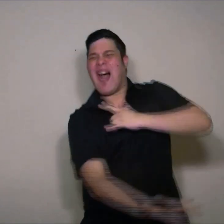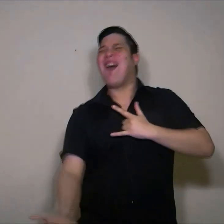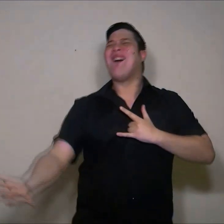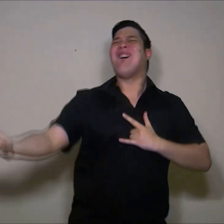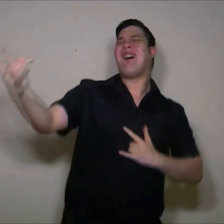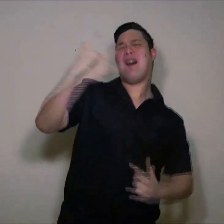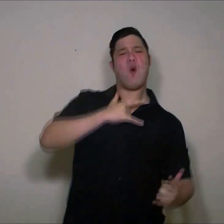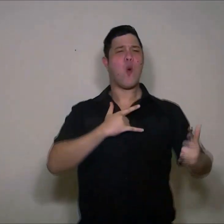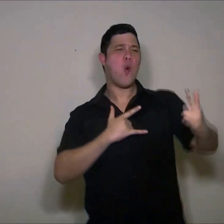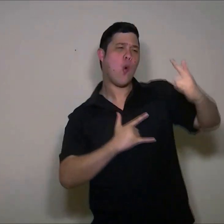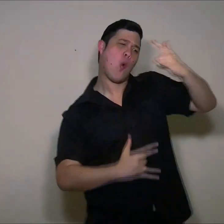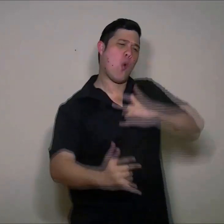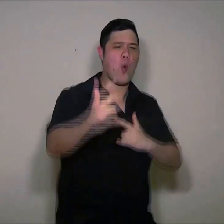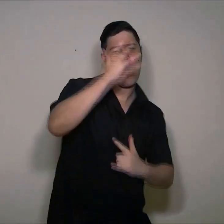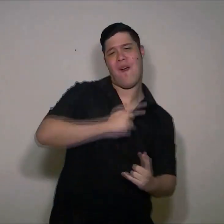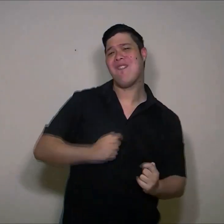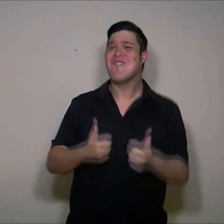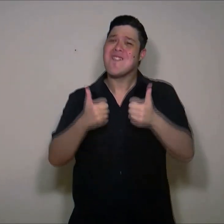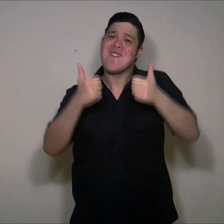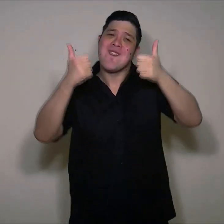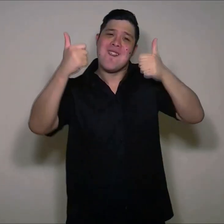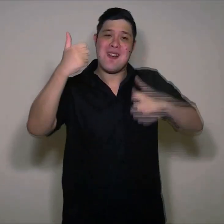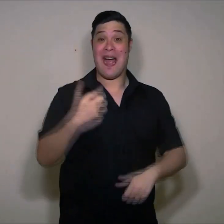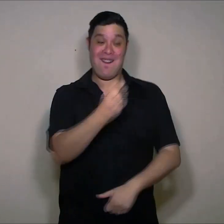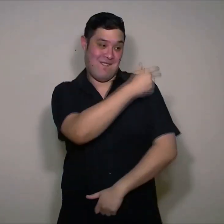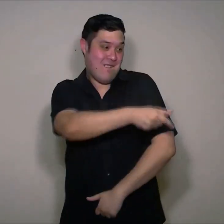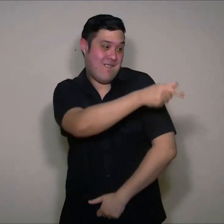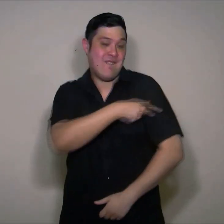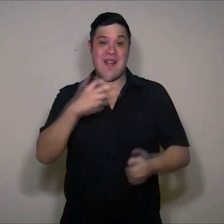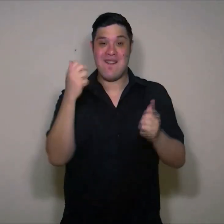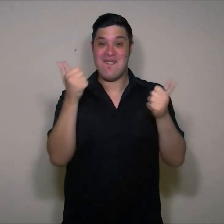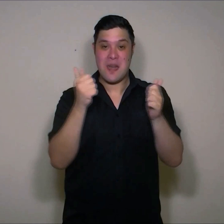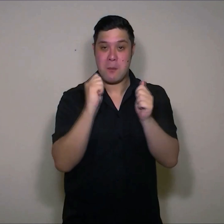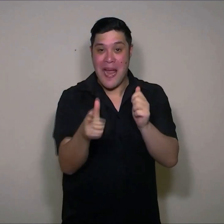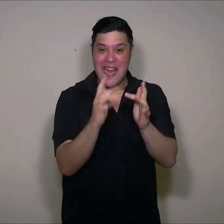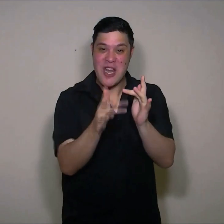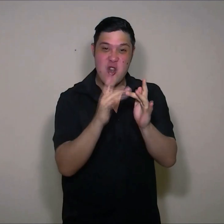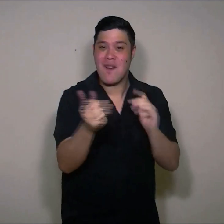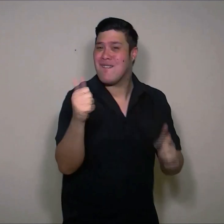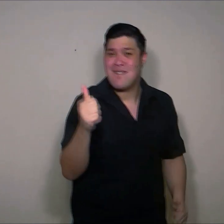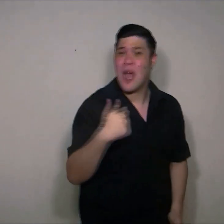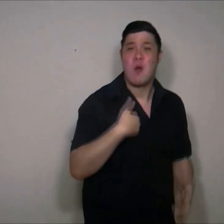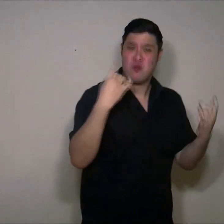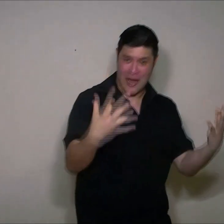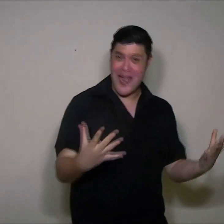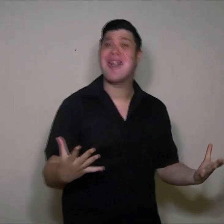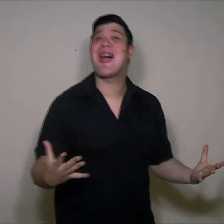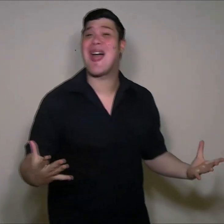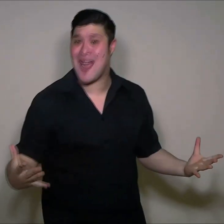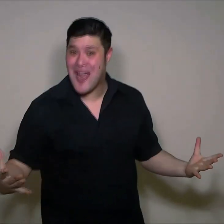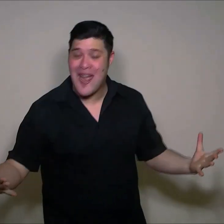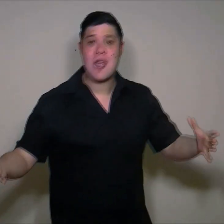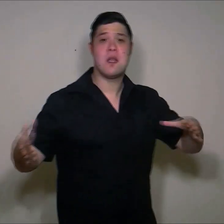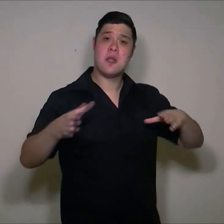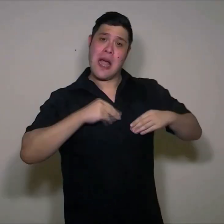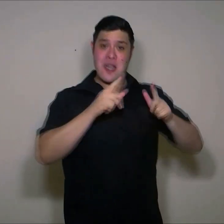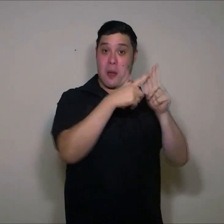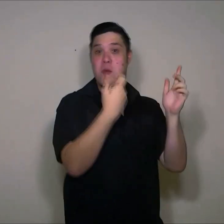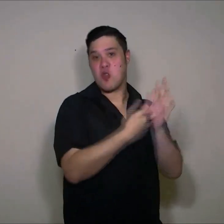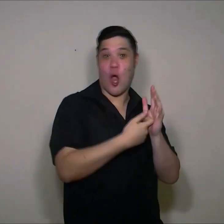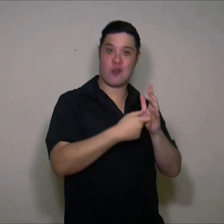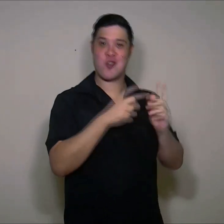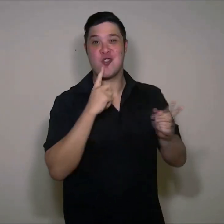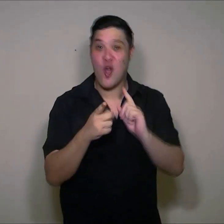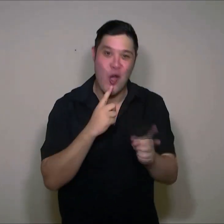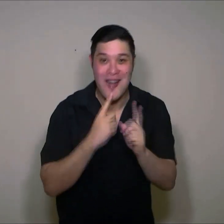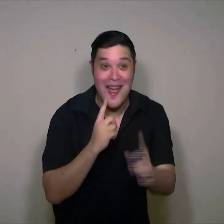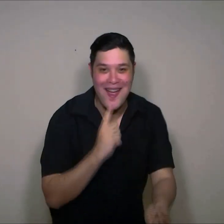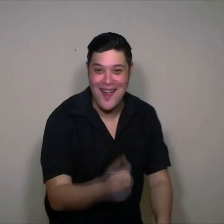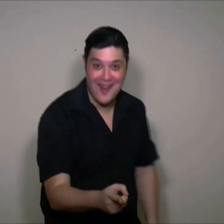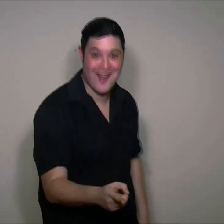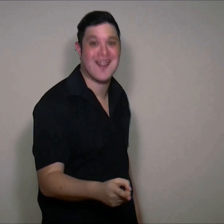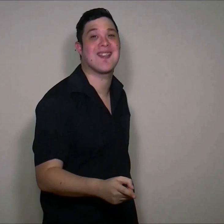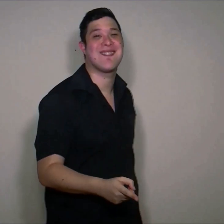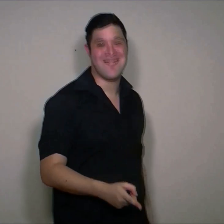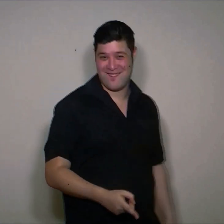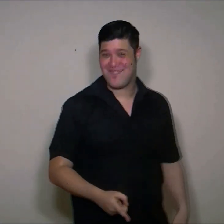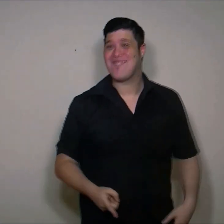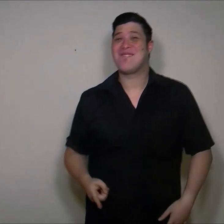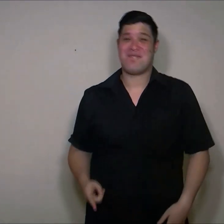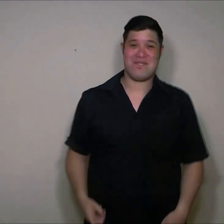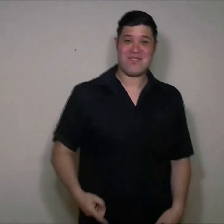Baby don't stop until i'm healed, I've got Blue cross and I've got Blue shield And i'm ready to take Doctor's orders